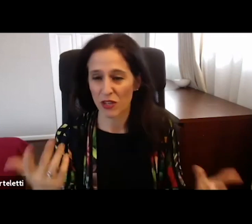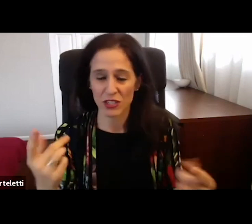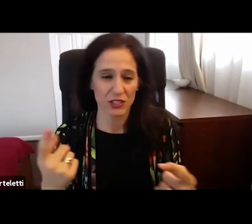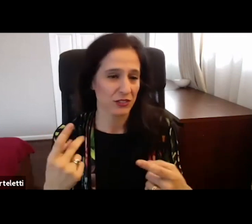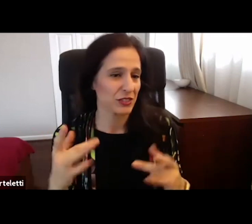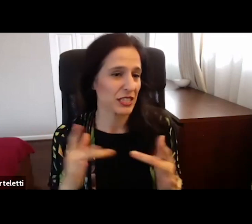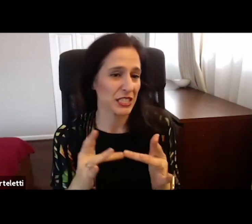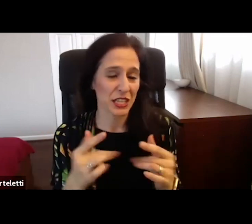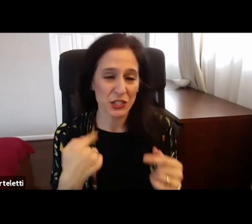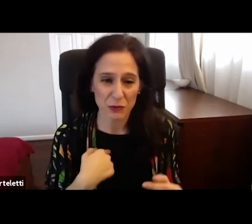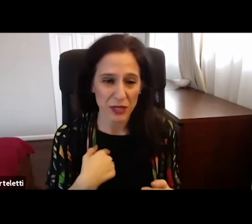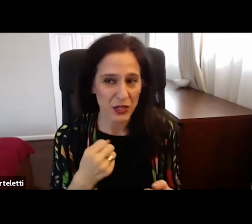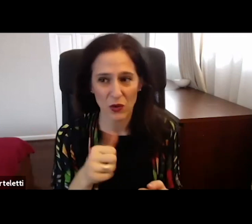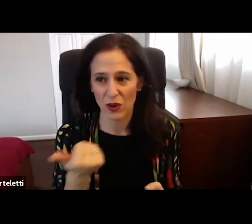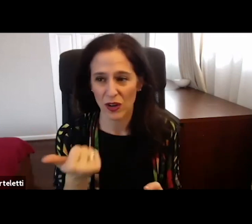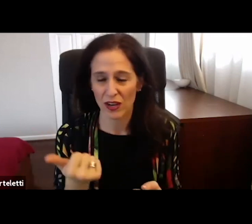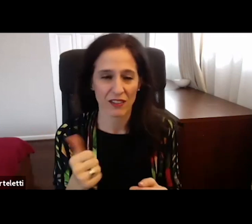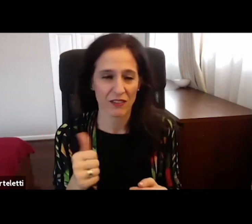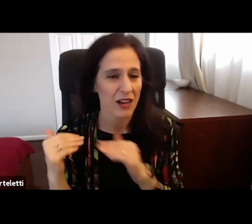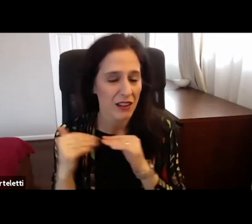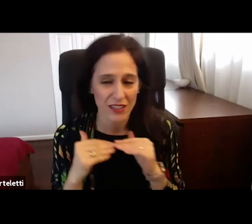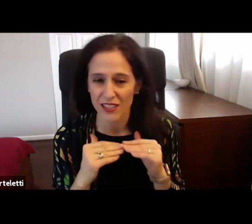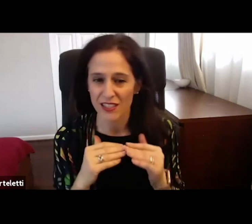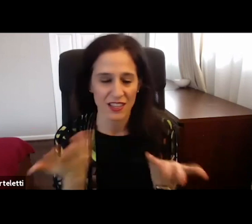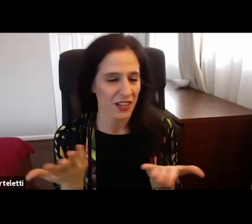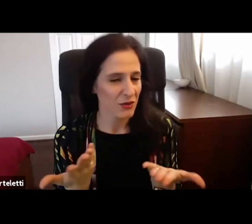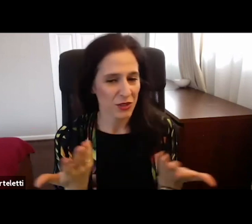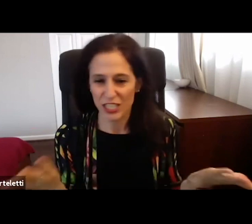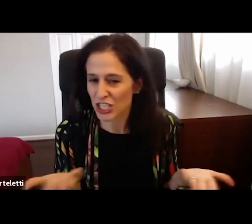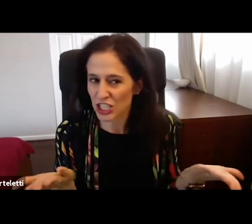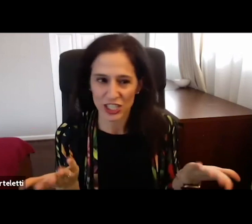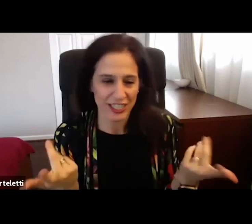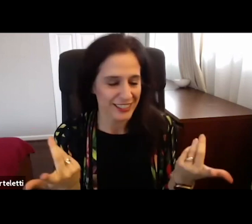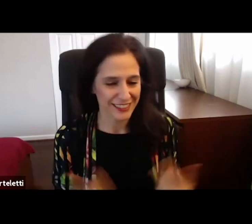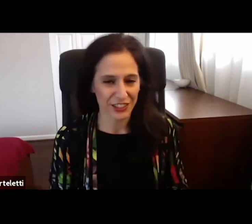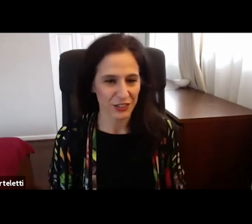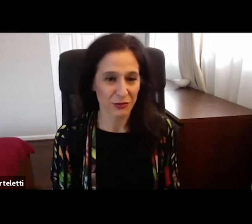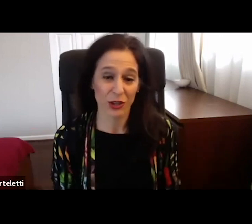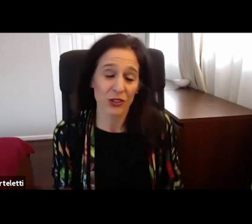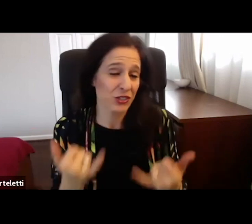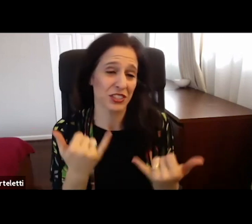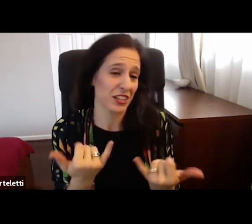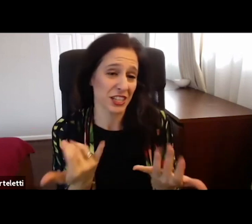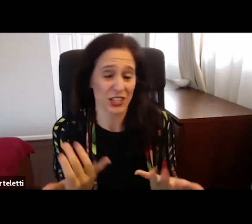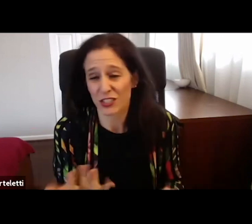to get in touch with me or any of my colleagues we're here and you know we're also stuck here so